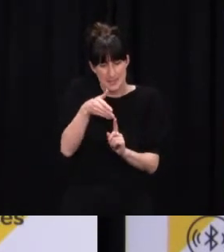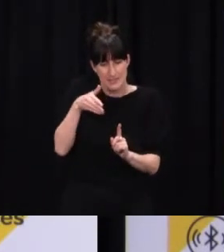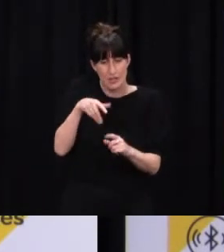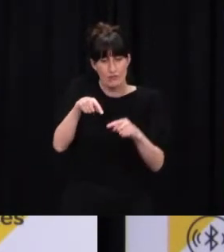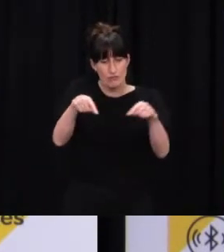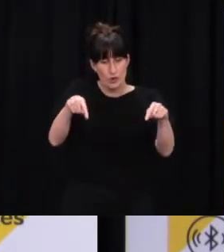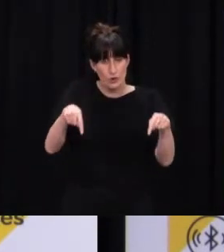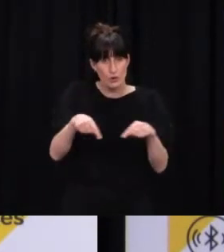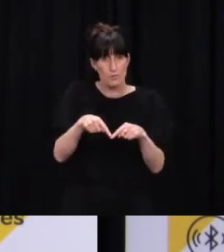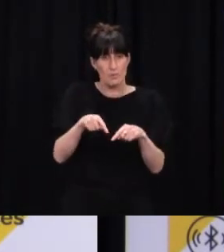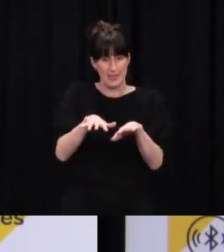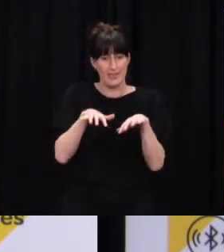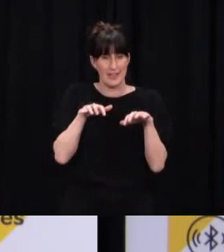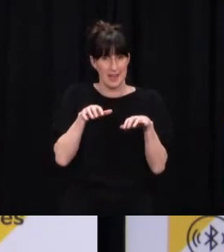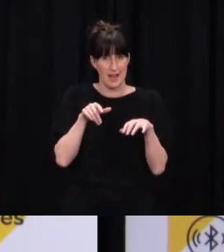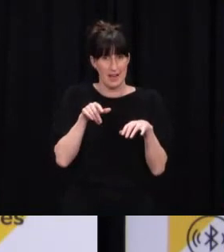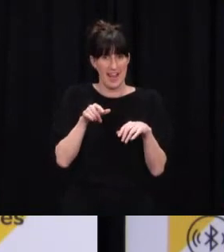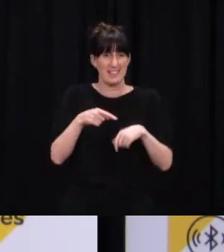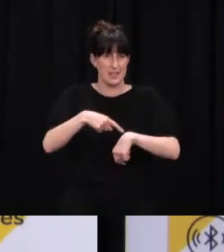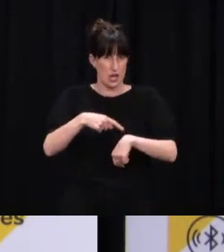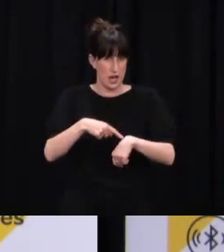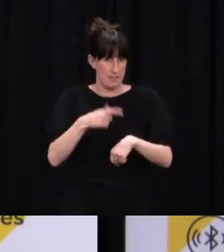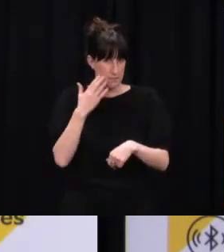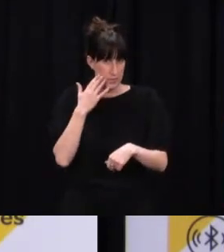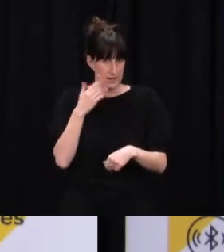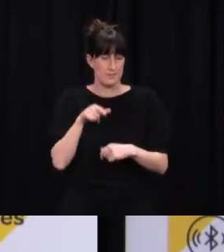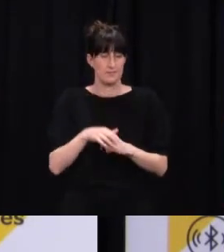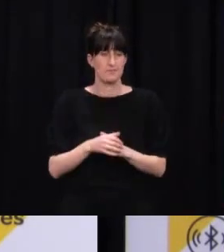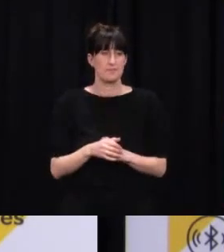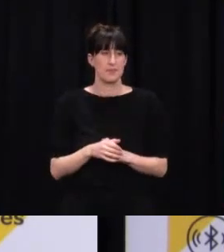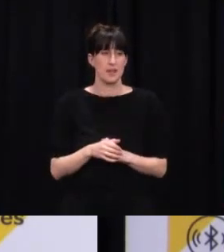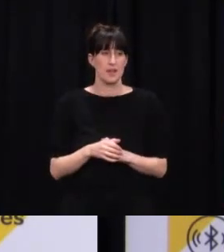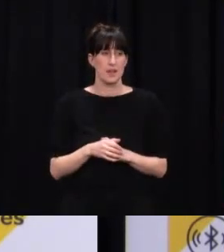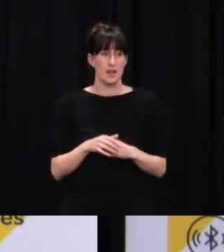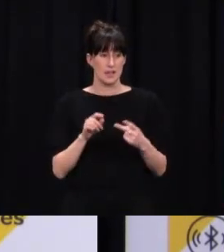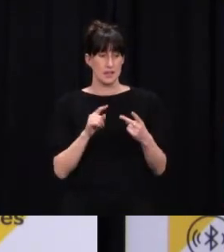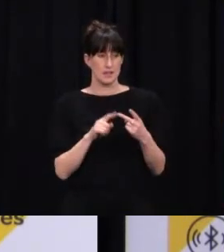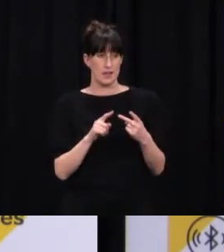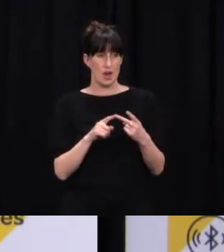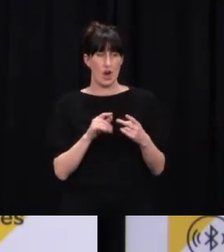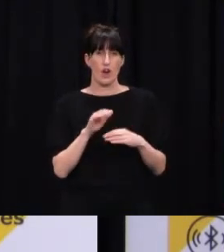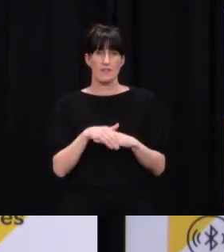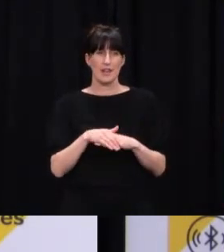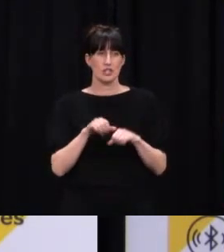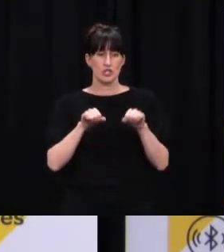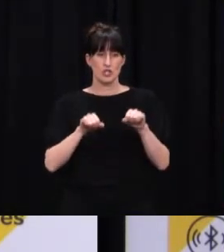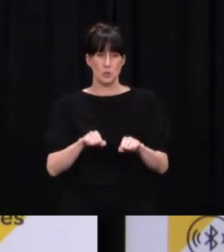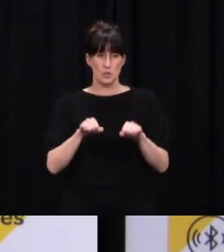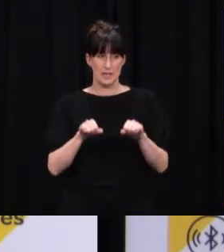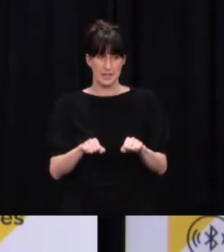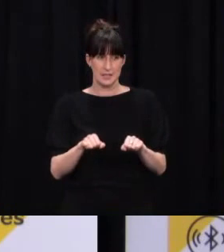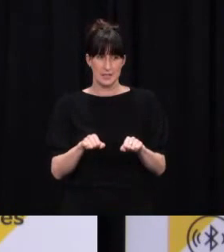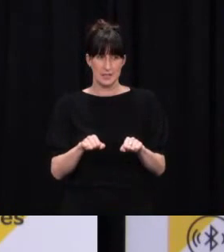first. They know it's AUT then refine it down to a specific place where it was higher risk.